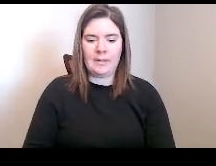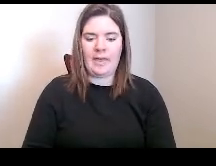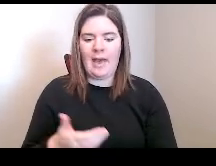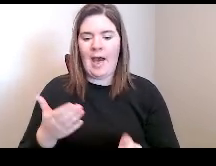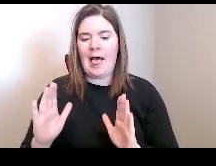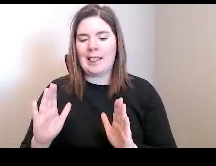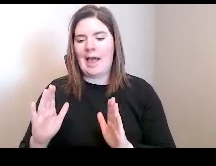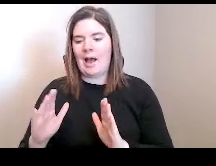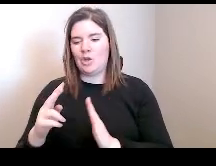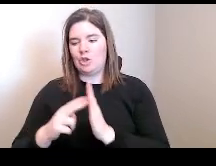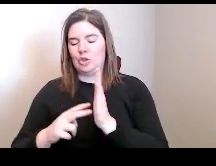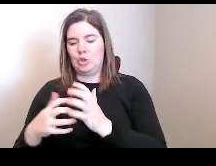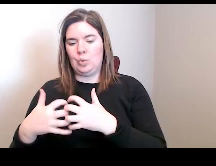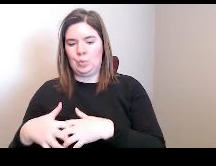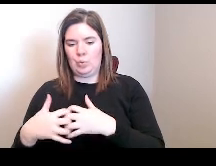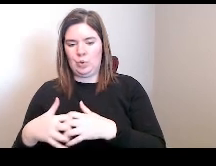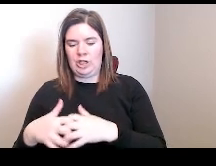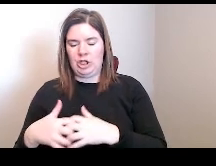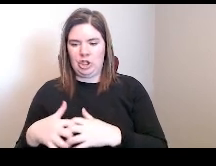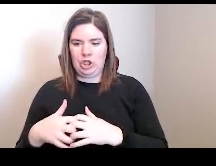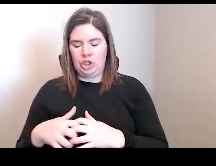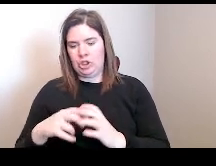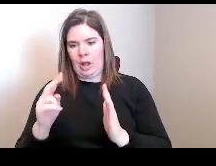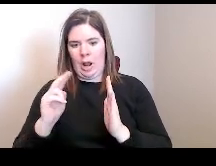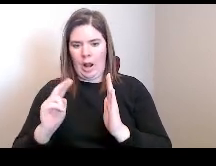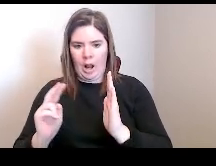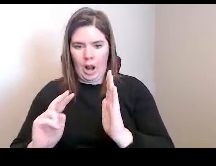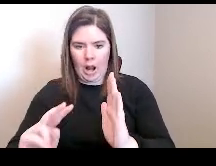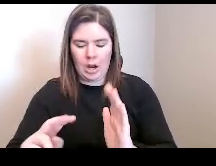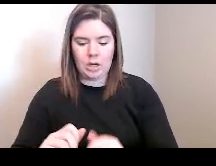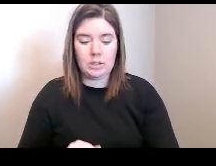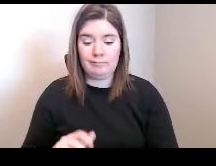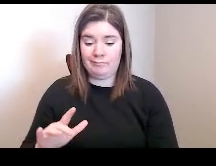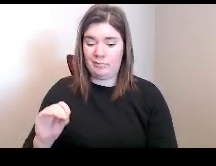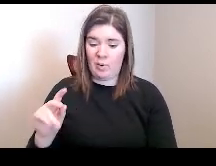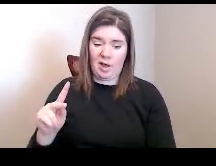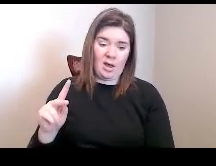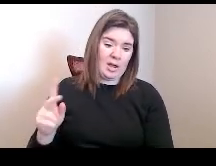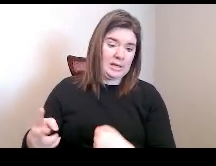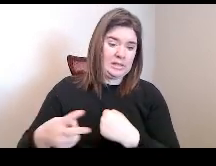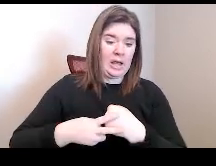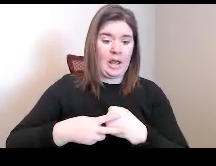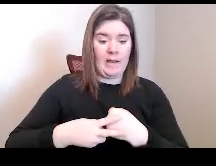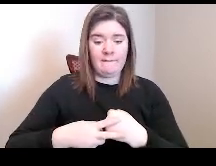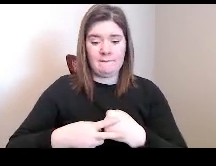And that's pretty much it. You can go to OK and then hit save. I'm going to cancel that out because I actually don't need to save it now,